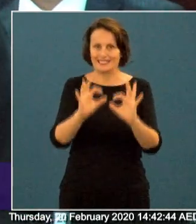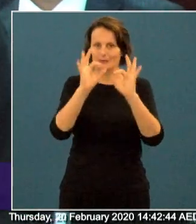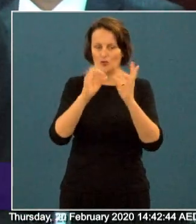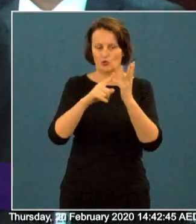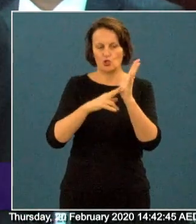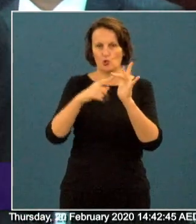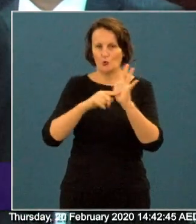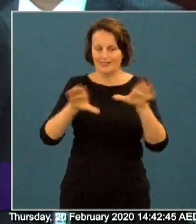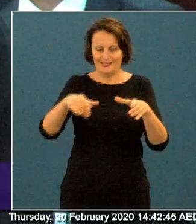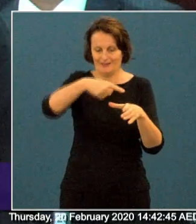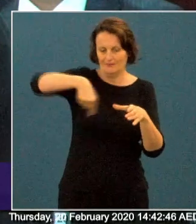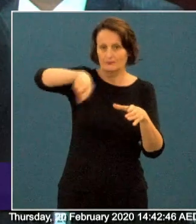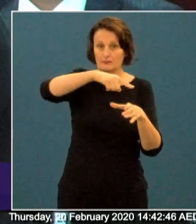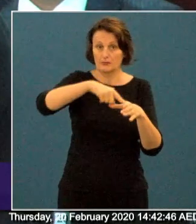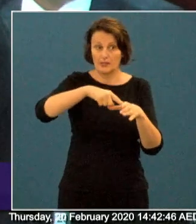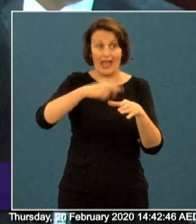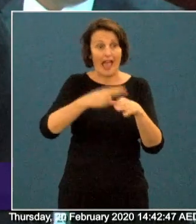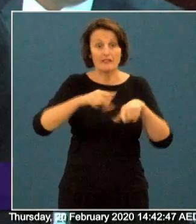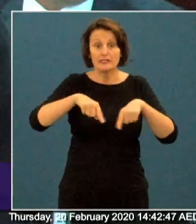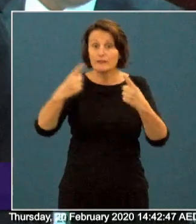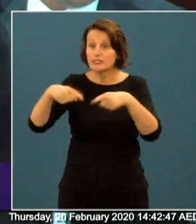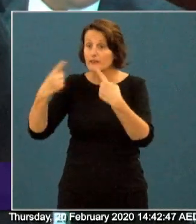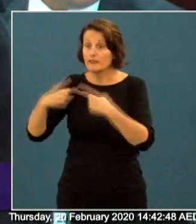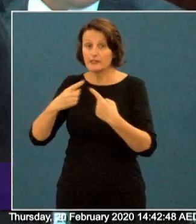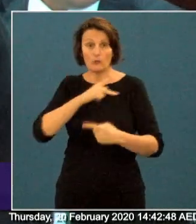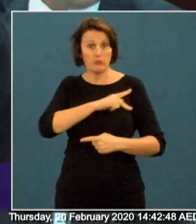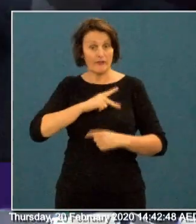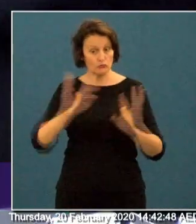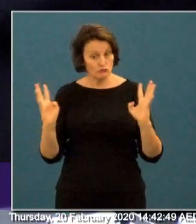Is that a multidisciplinary team? Yes.